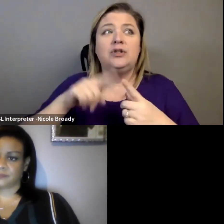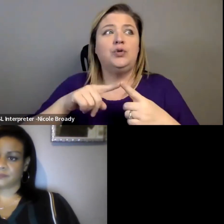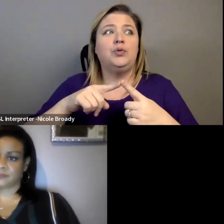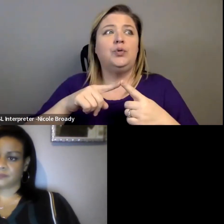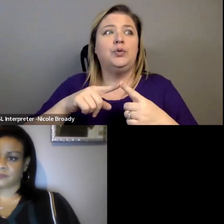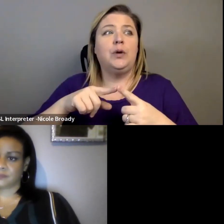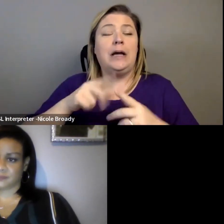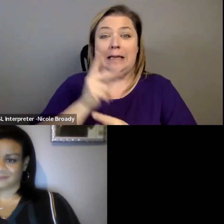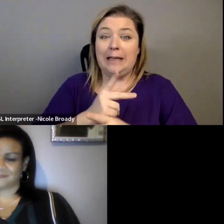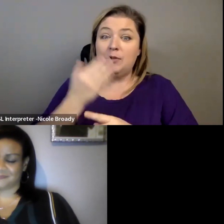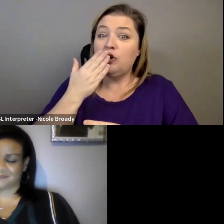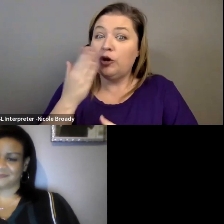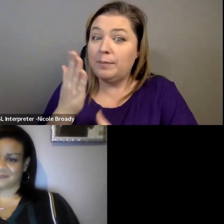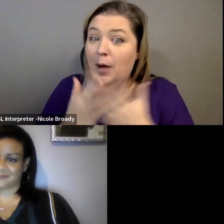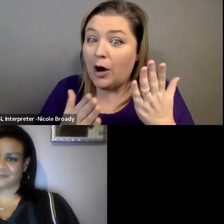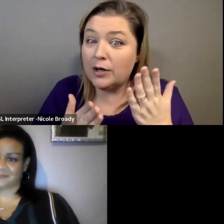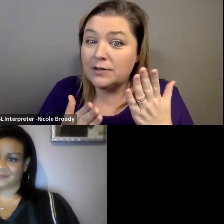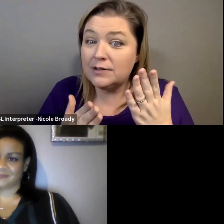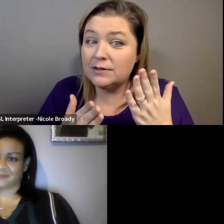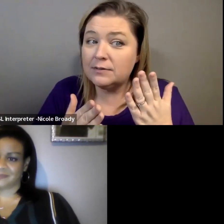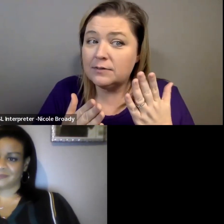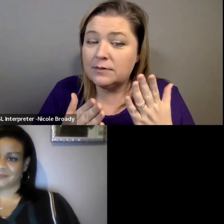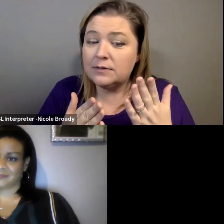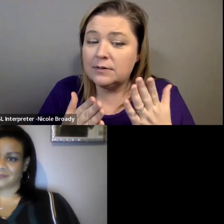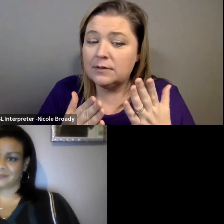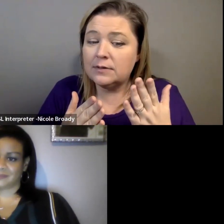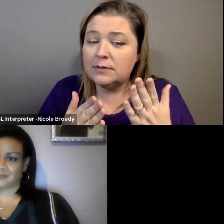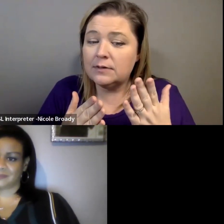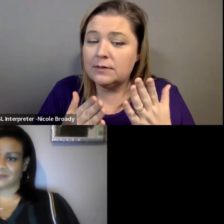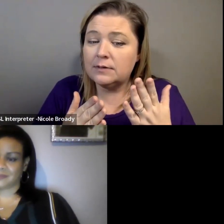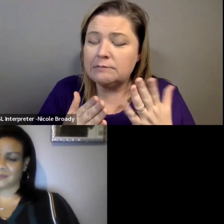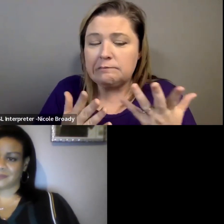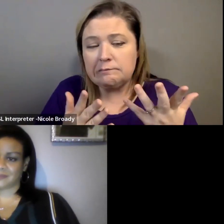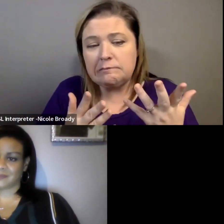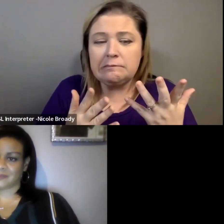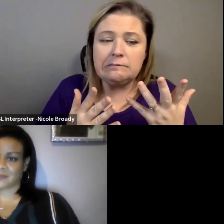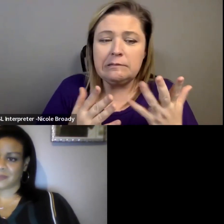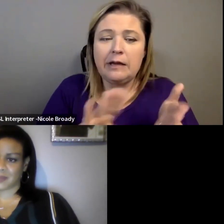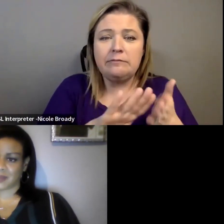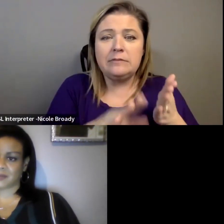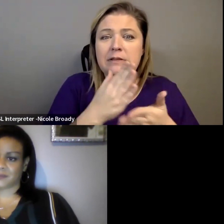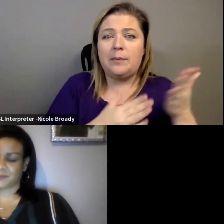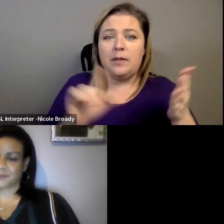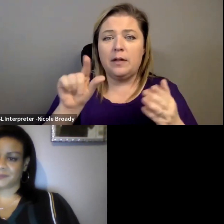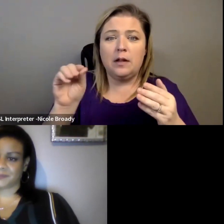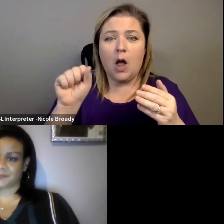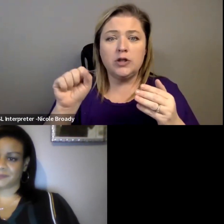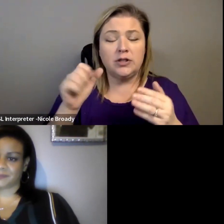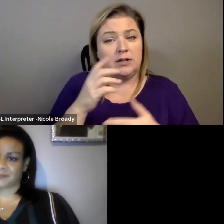good and make up for for some of the losses that people have experienced. So I really